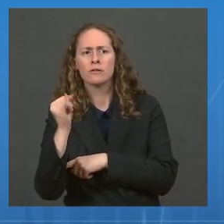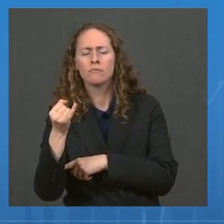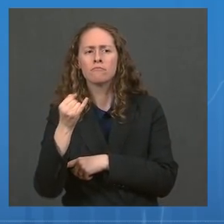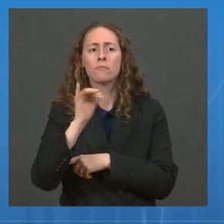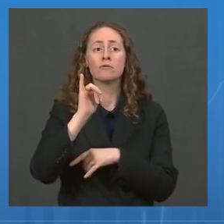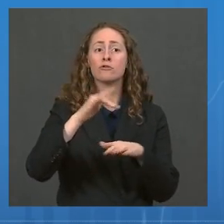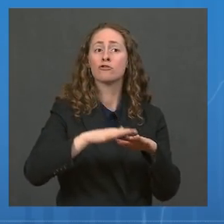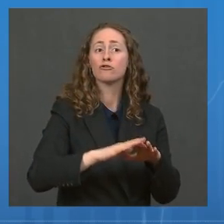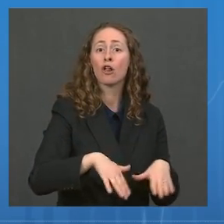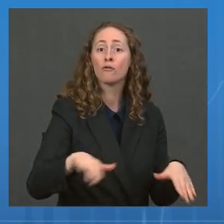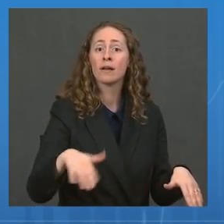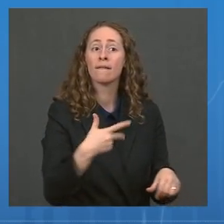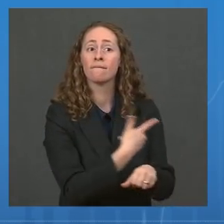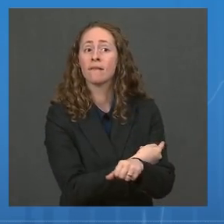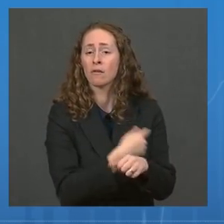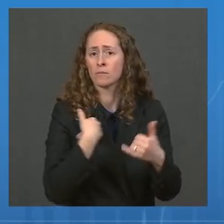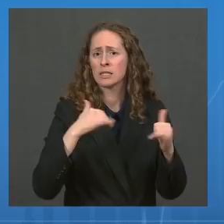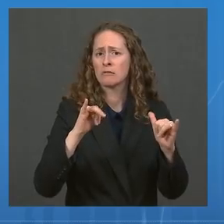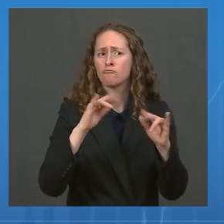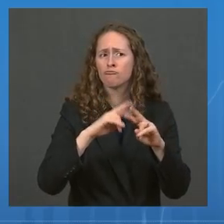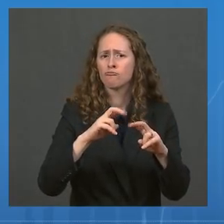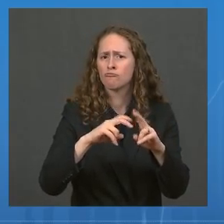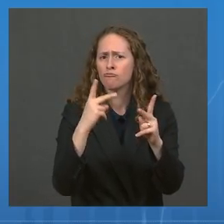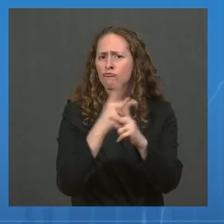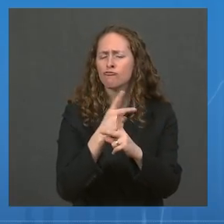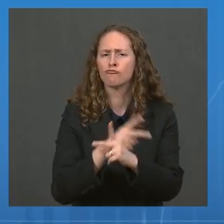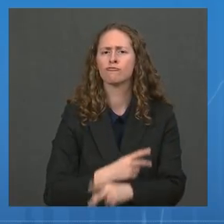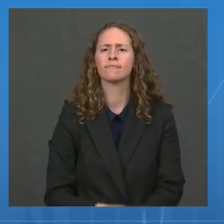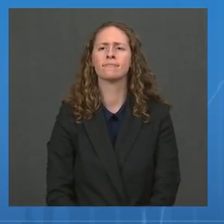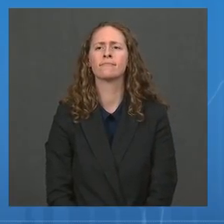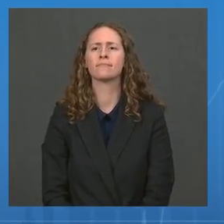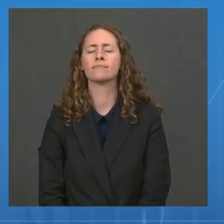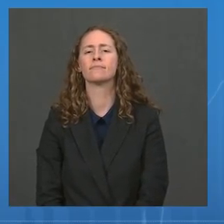Mr. Zients: Next question. Moderator: Shira Stein at Bloomberg.